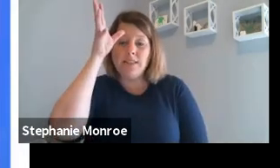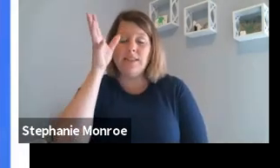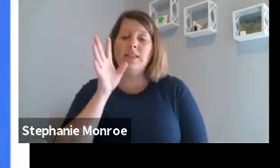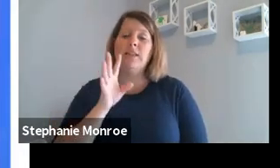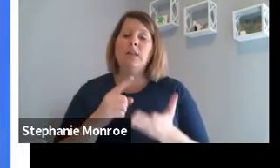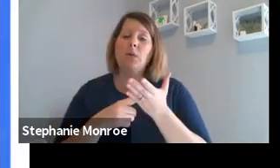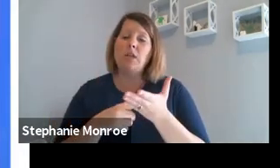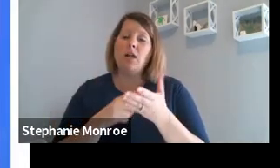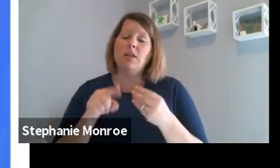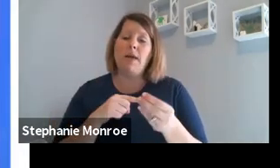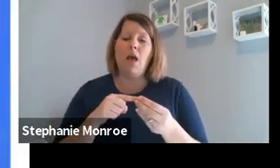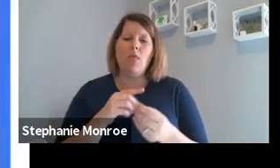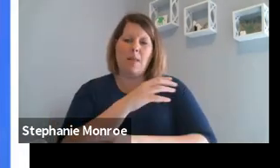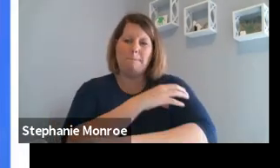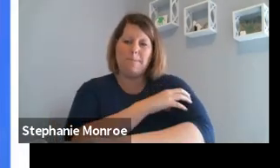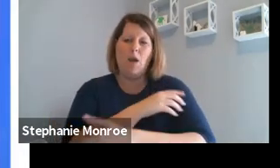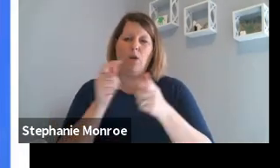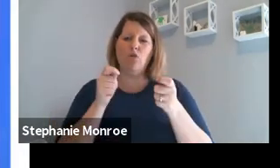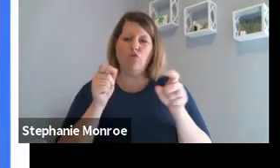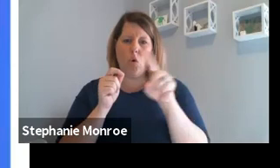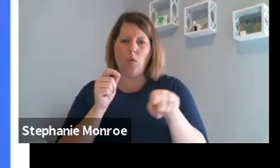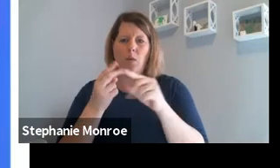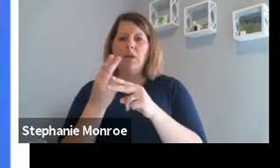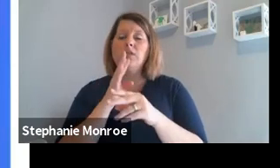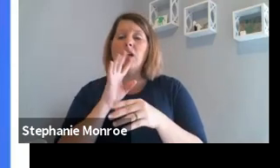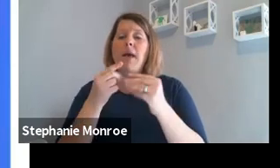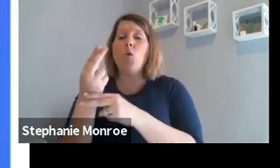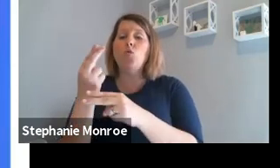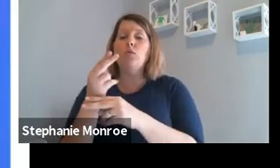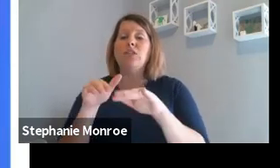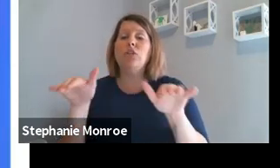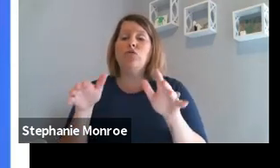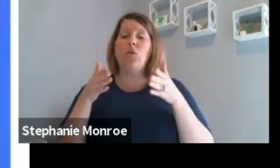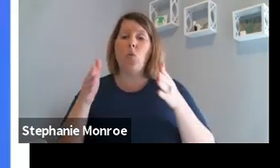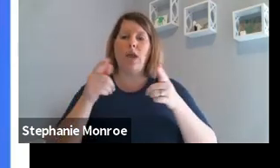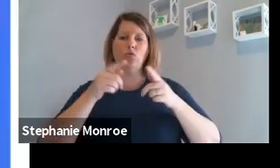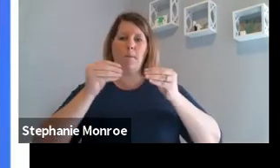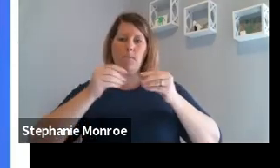In the power and control wheel, we talked about using the children as a mechanism to further control the victim.